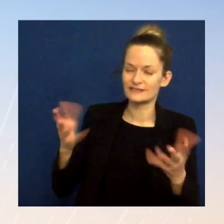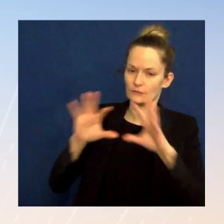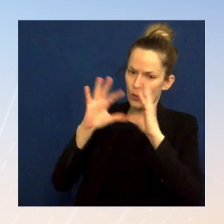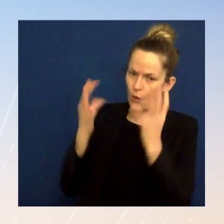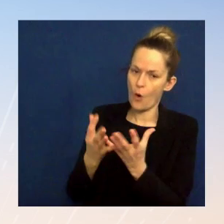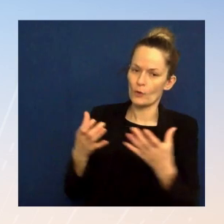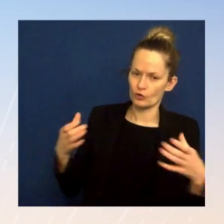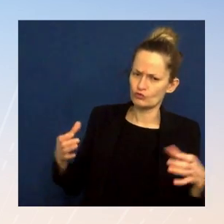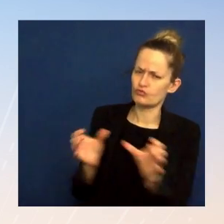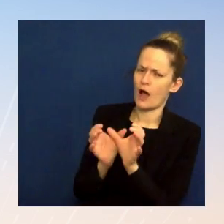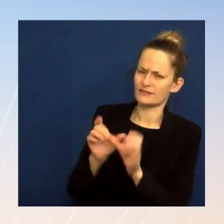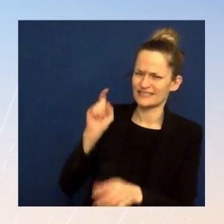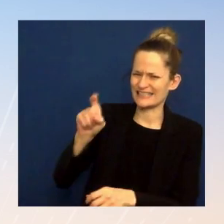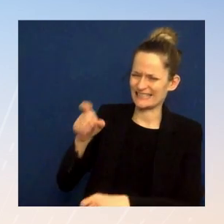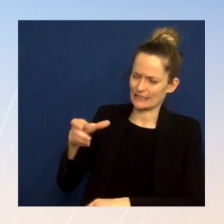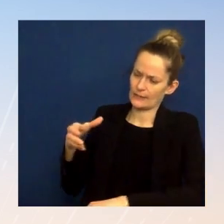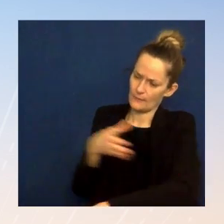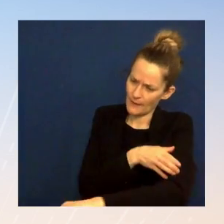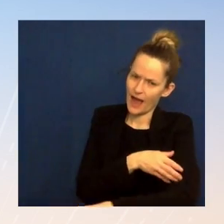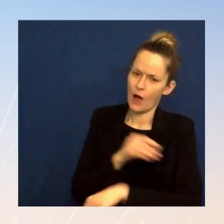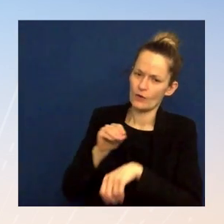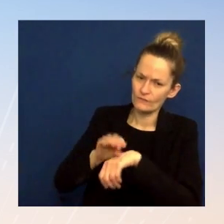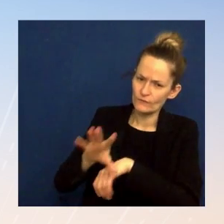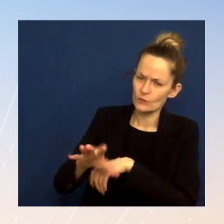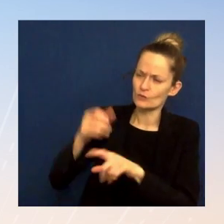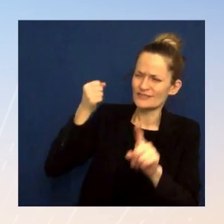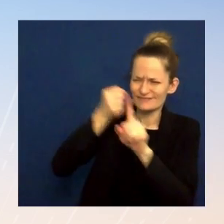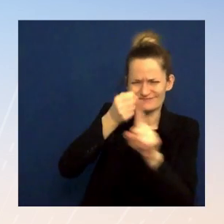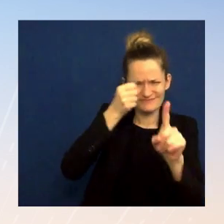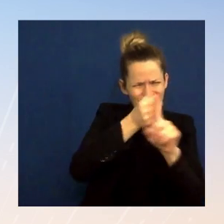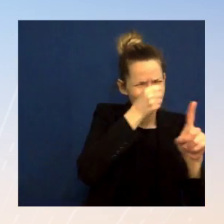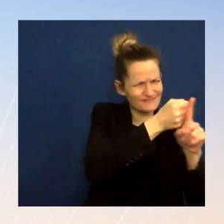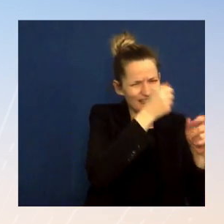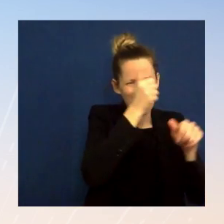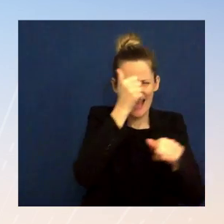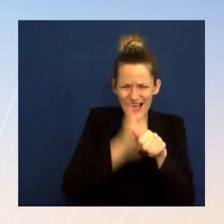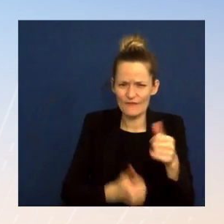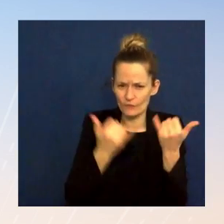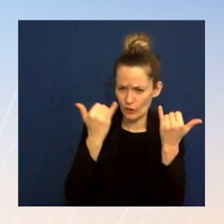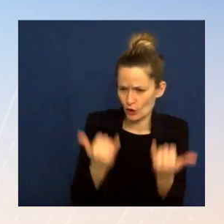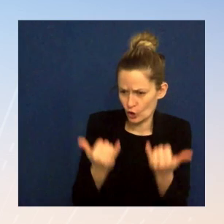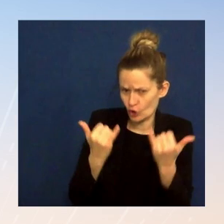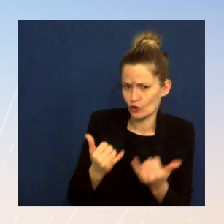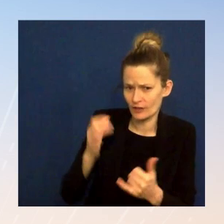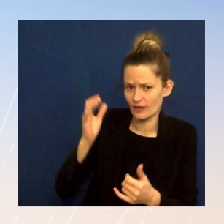and the impact of every current and former leader who's willing to go to -- go to Glasgow